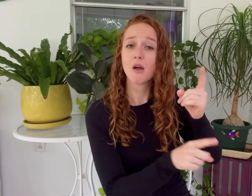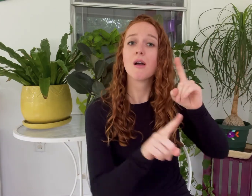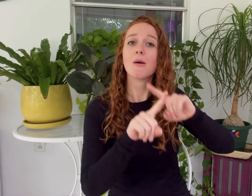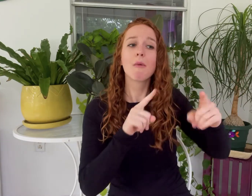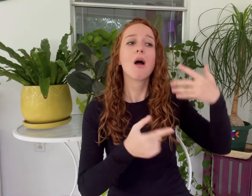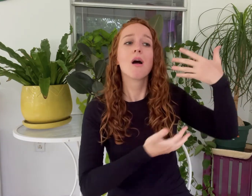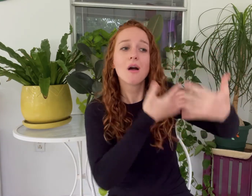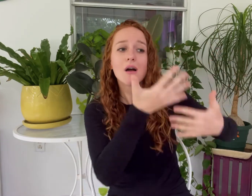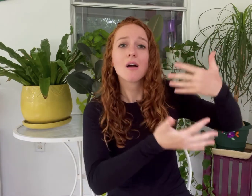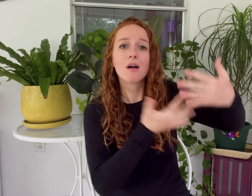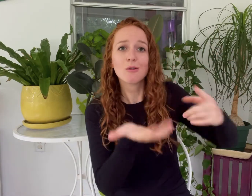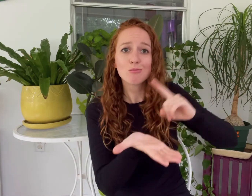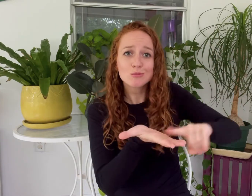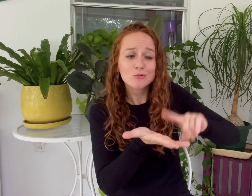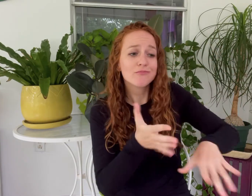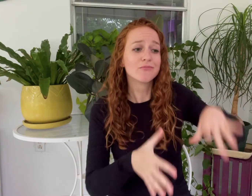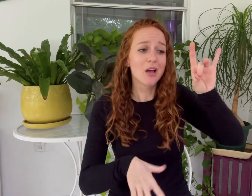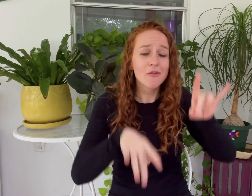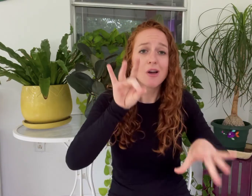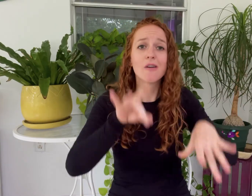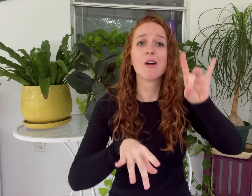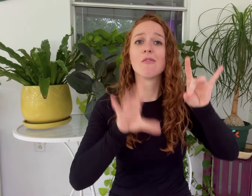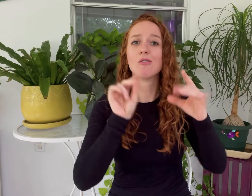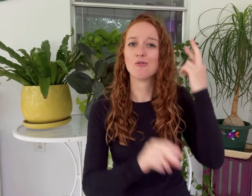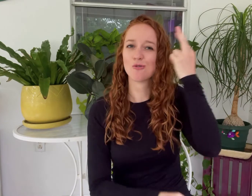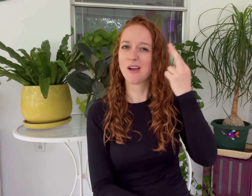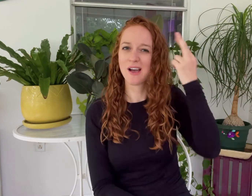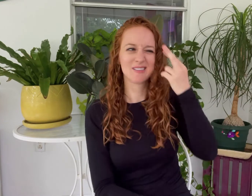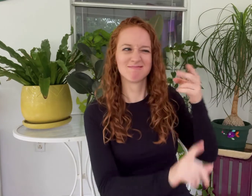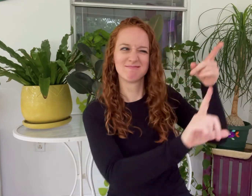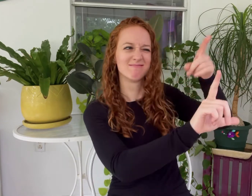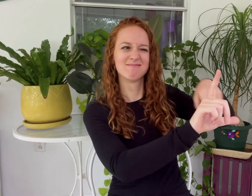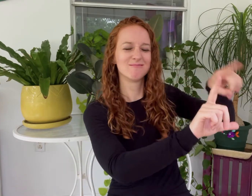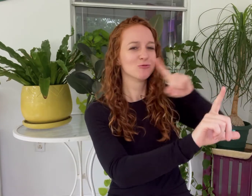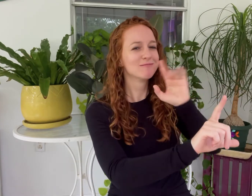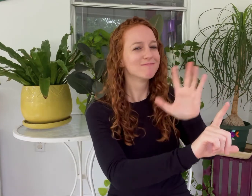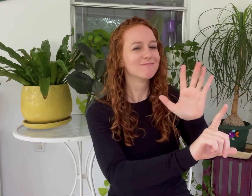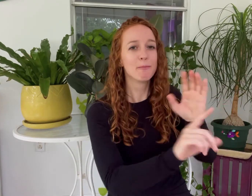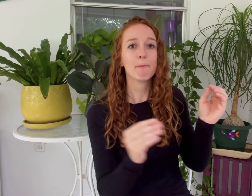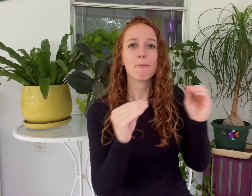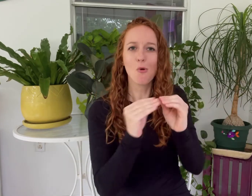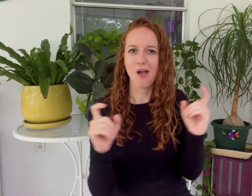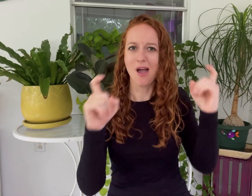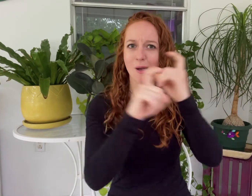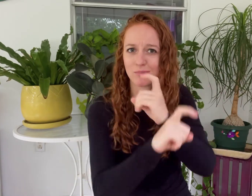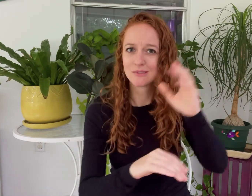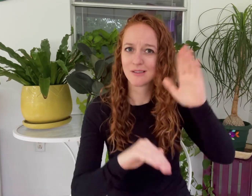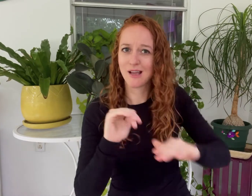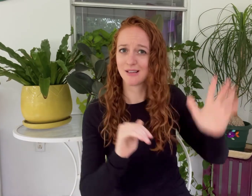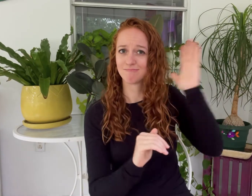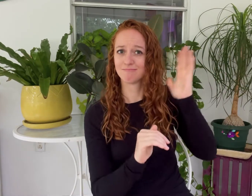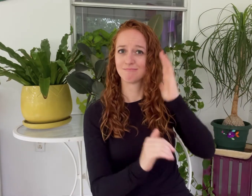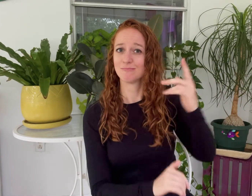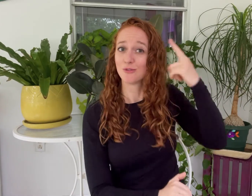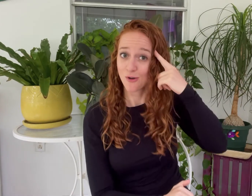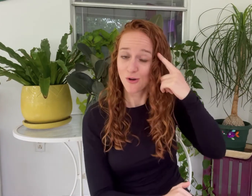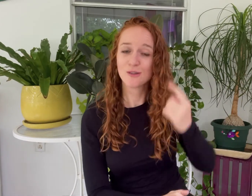but with continuing research, scientists have found that the map is more complicated than they realized.